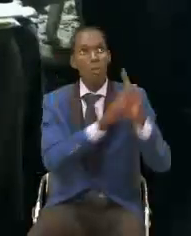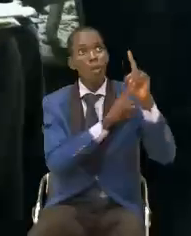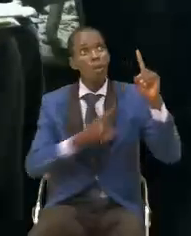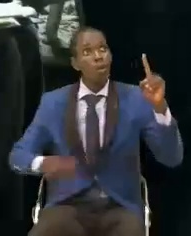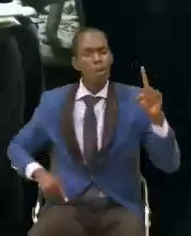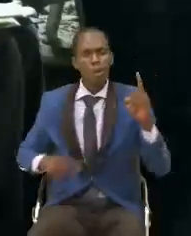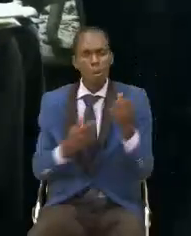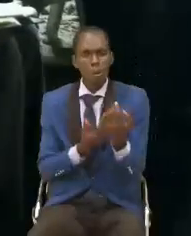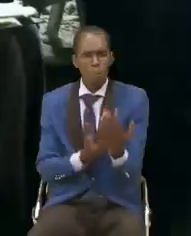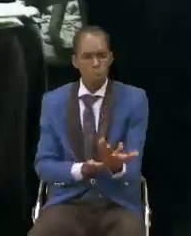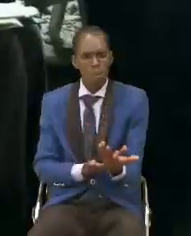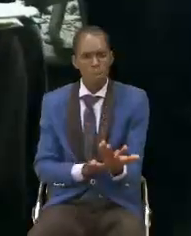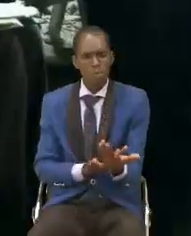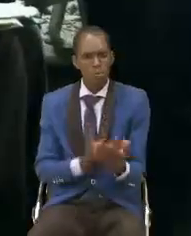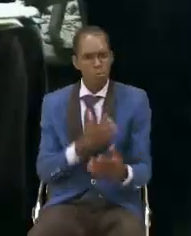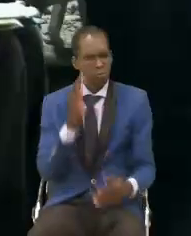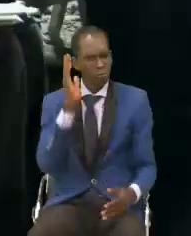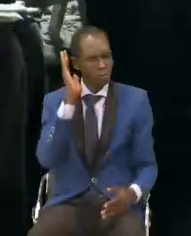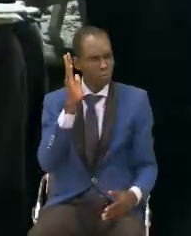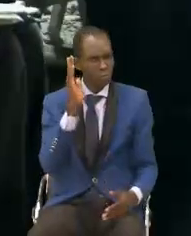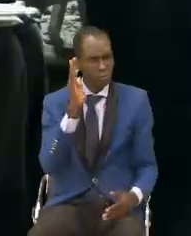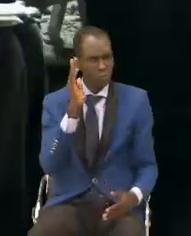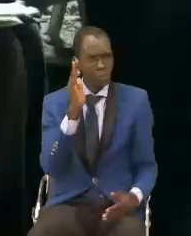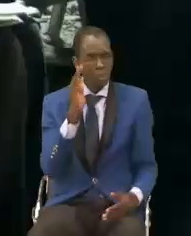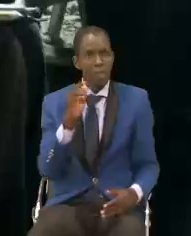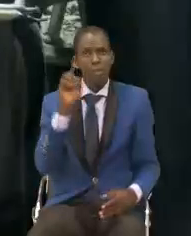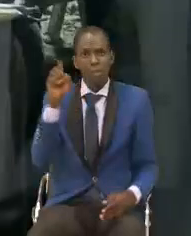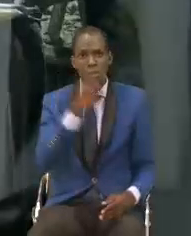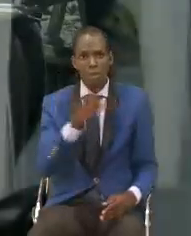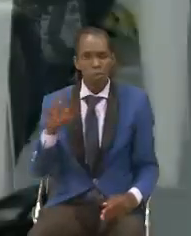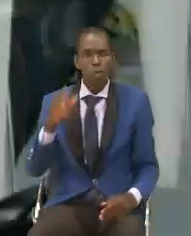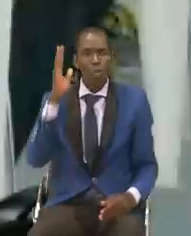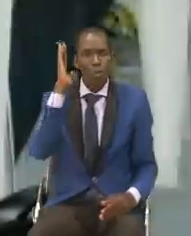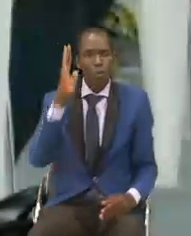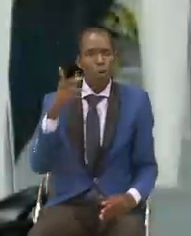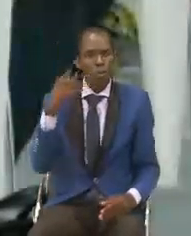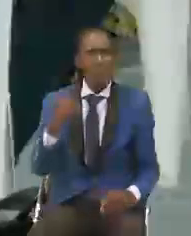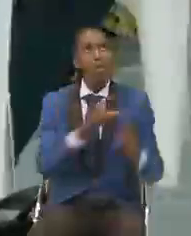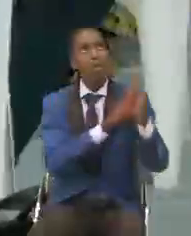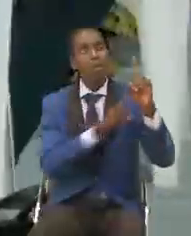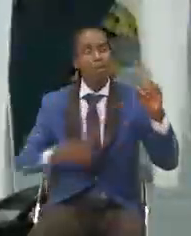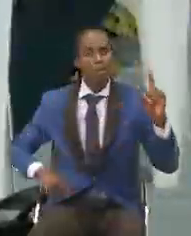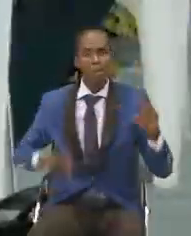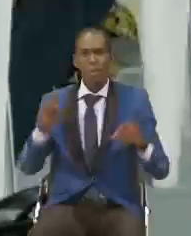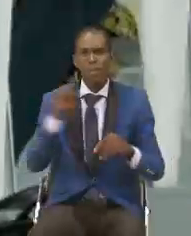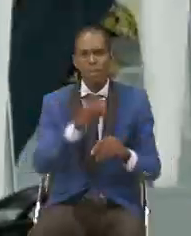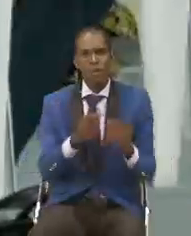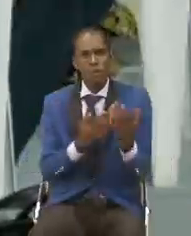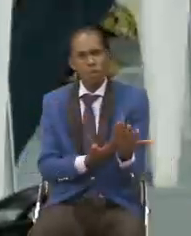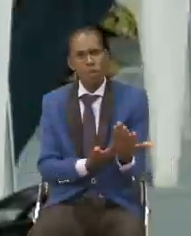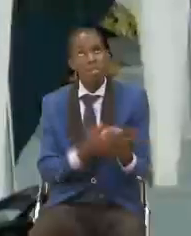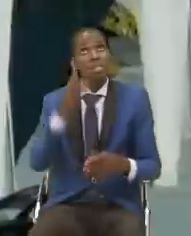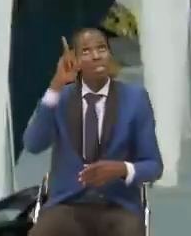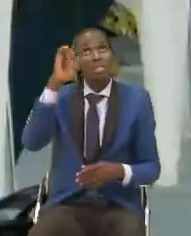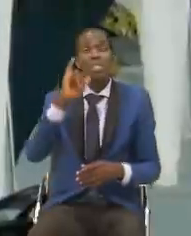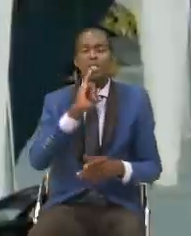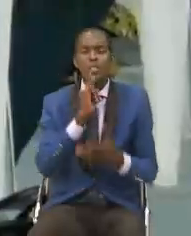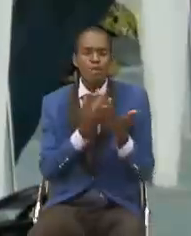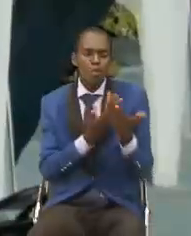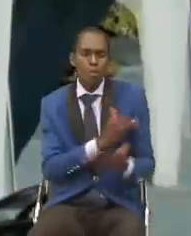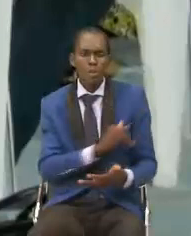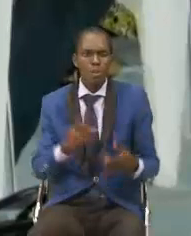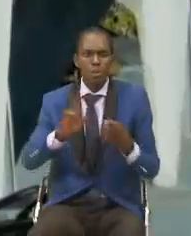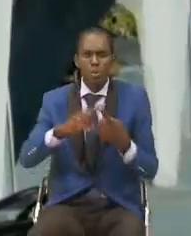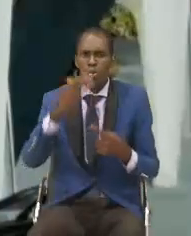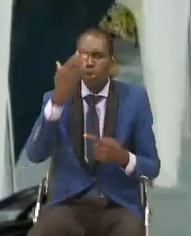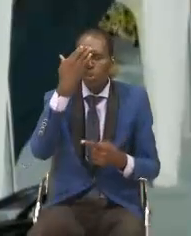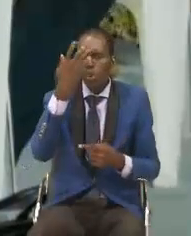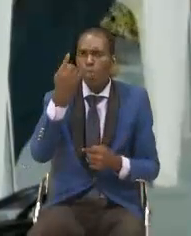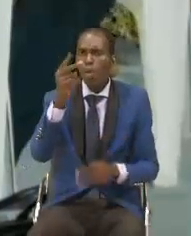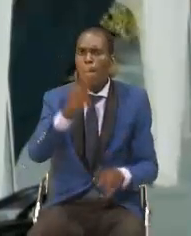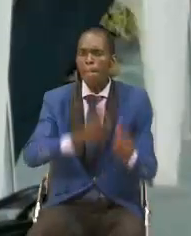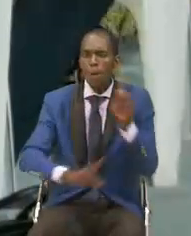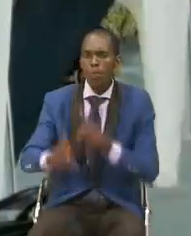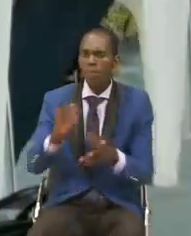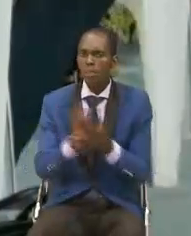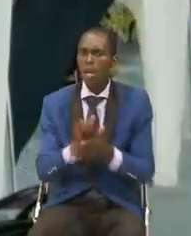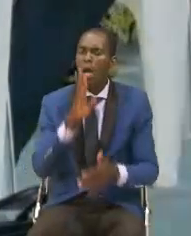well the lord waits look at that the lord therefore was the lord which is waiting to know